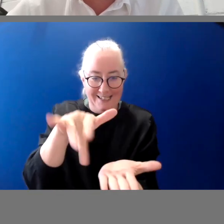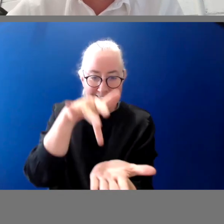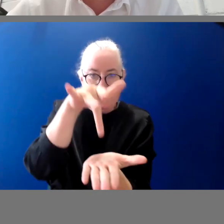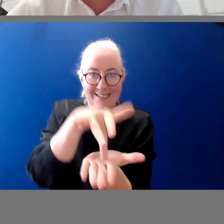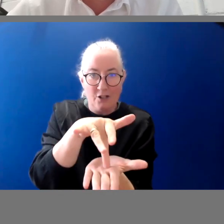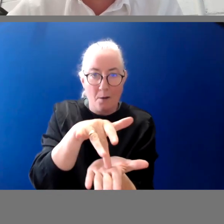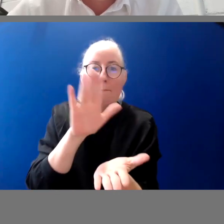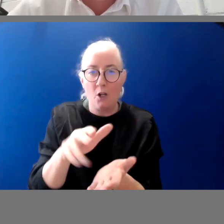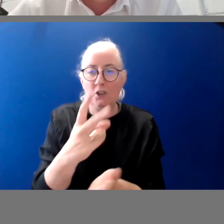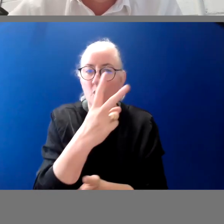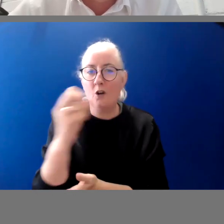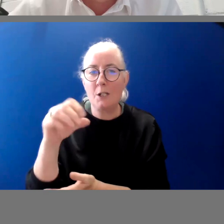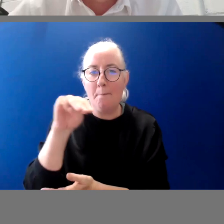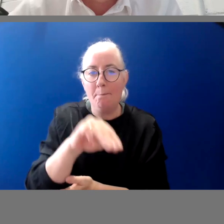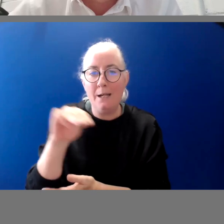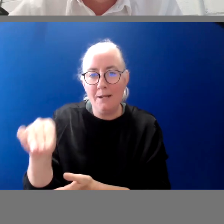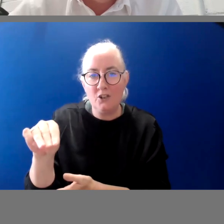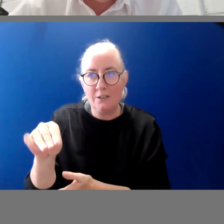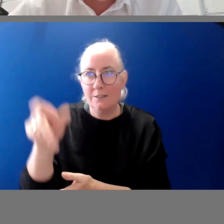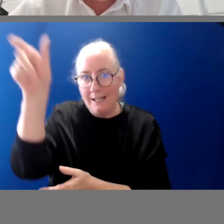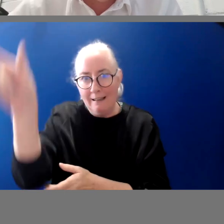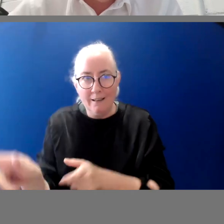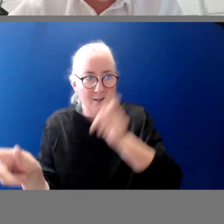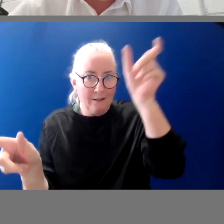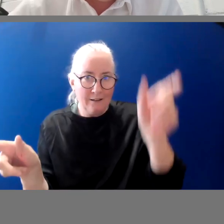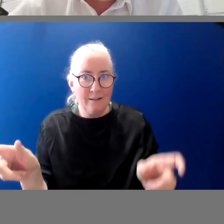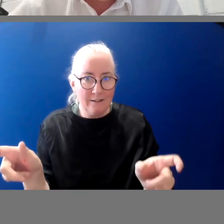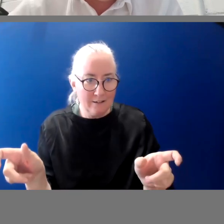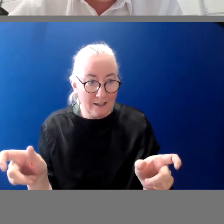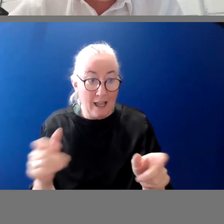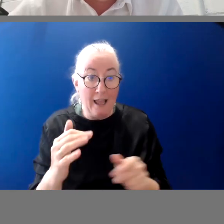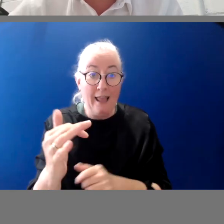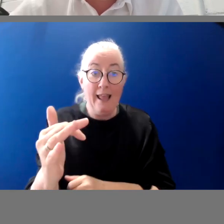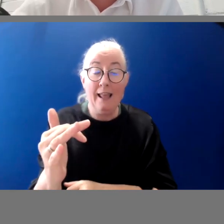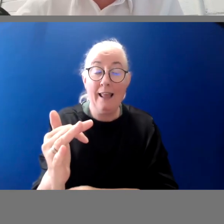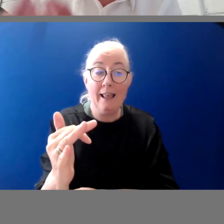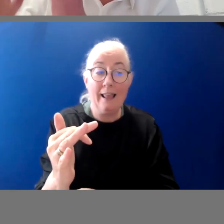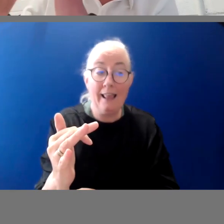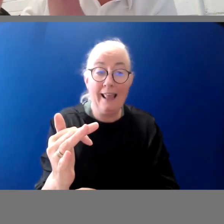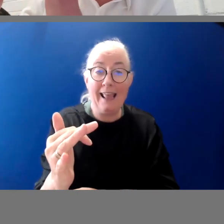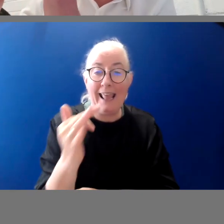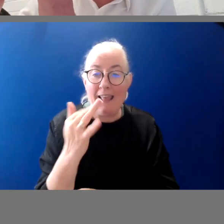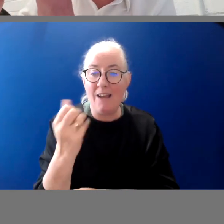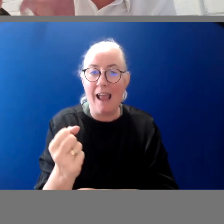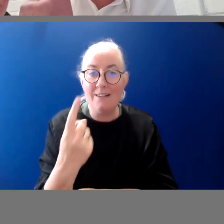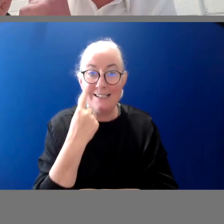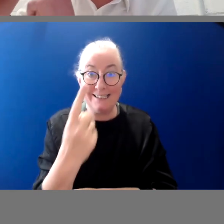200 mm max from the Leading Edge of the door and then if you have a side panel of glass for example